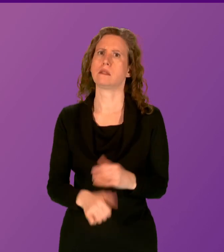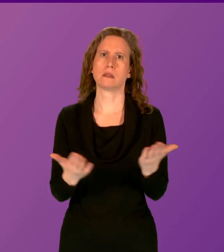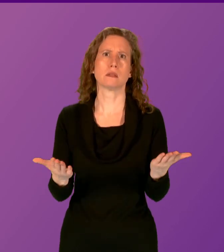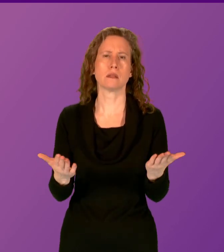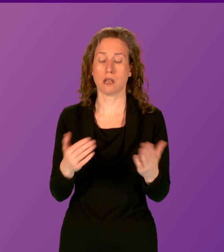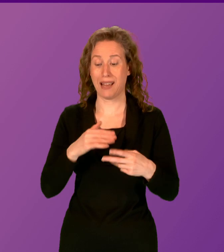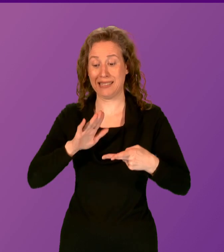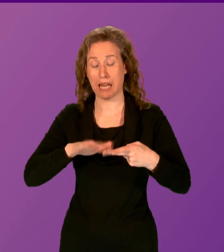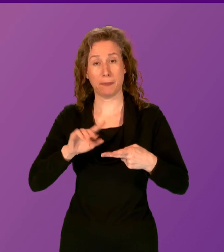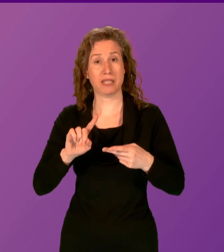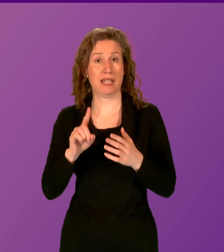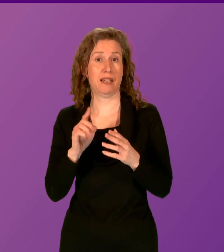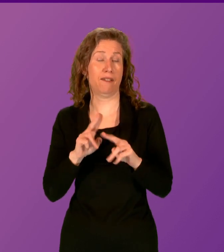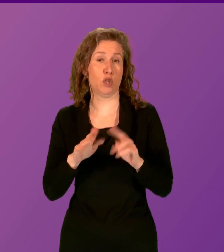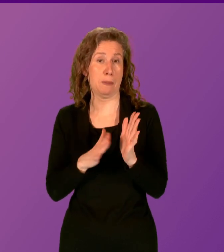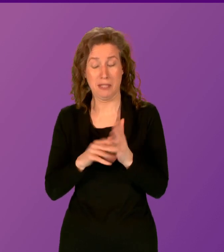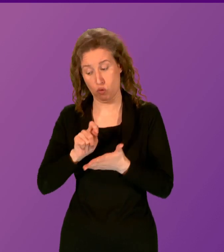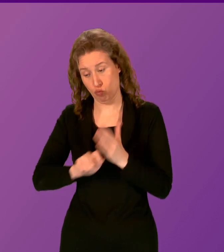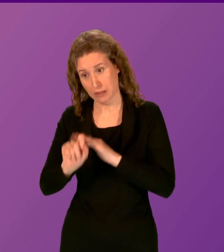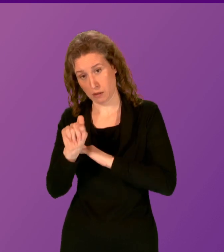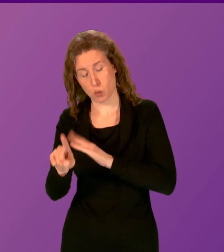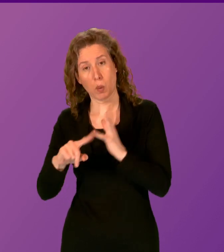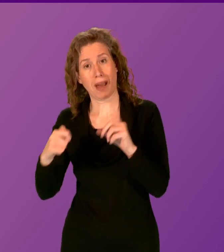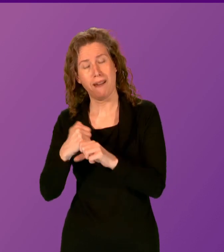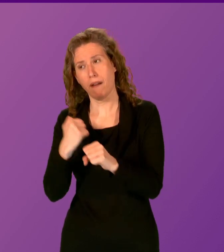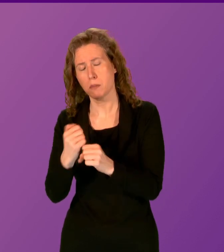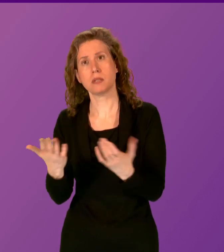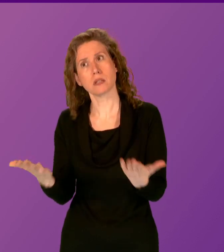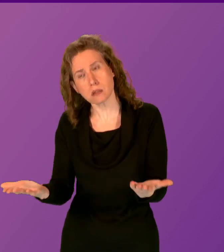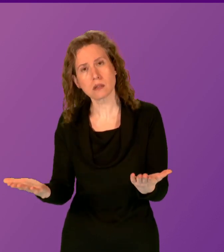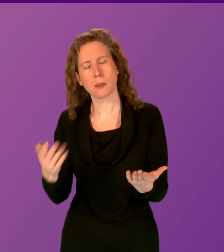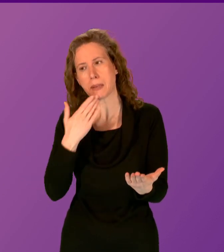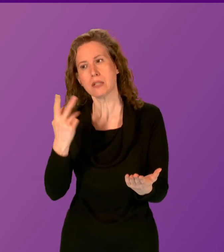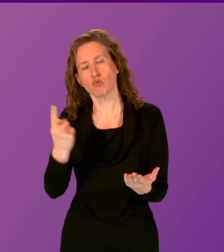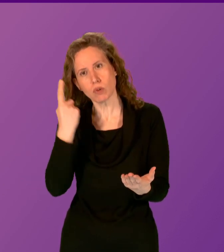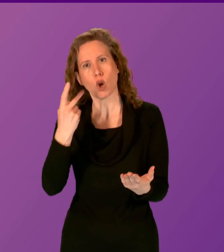The Deputy First Minister has written to the UK Government to urge it to reconsider its